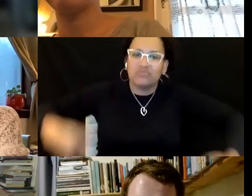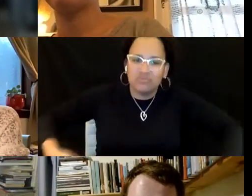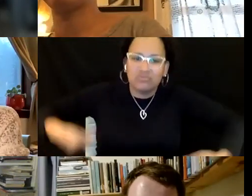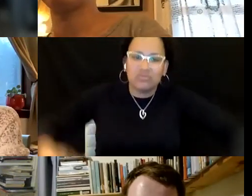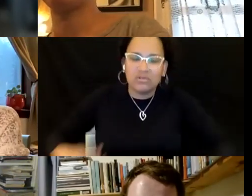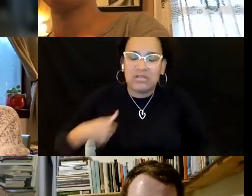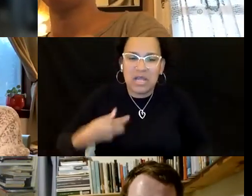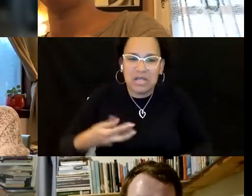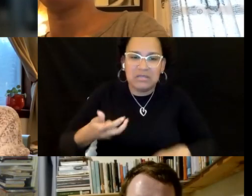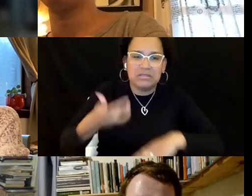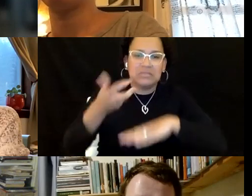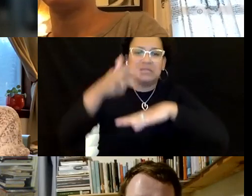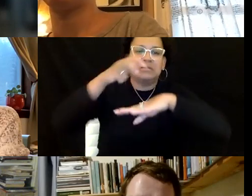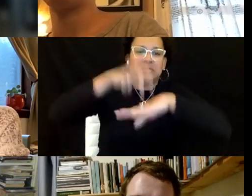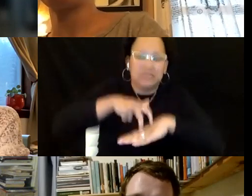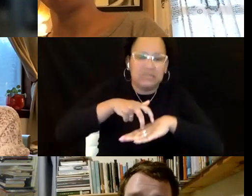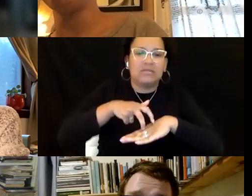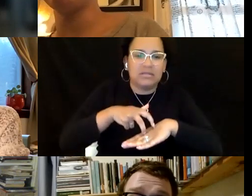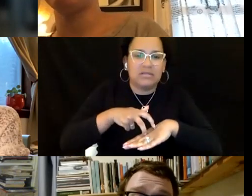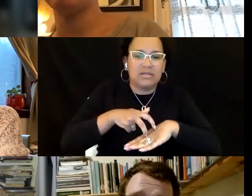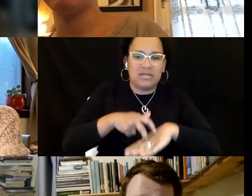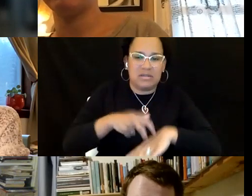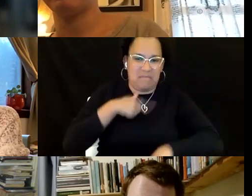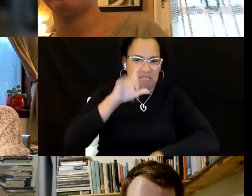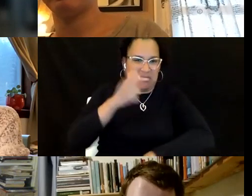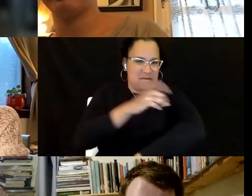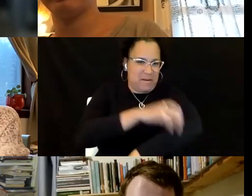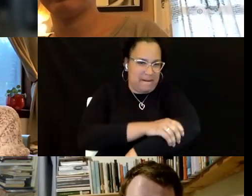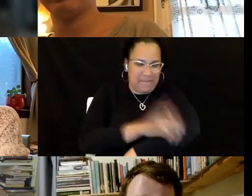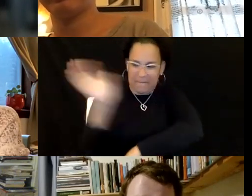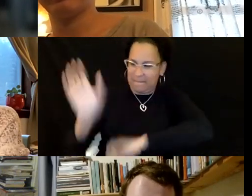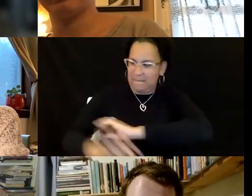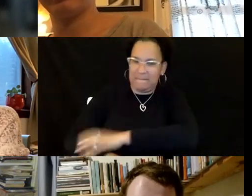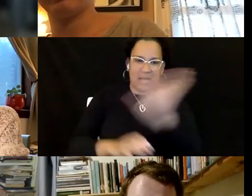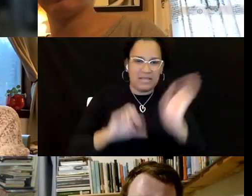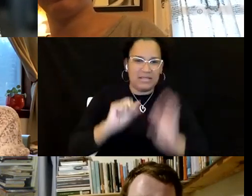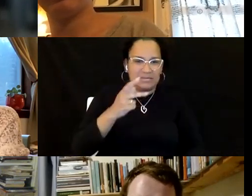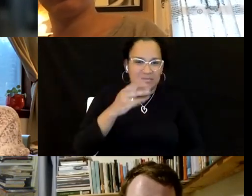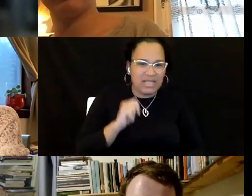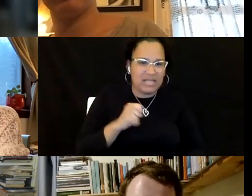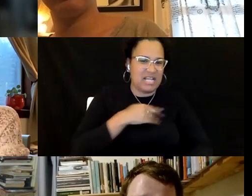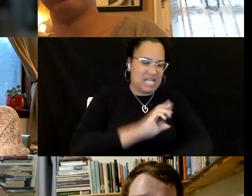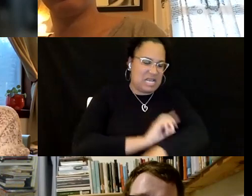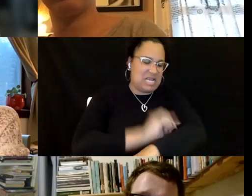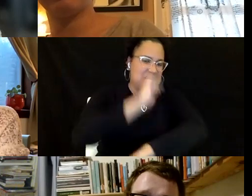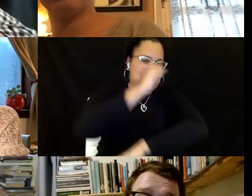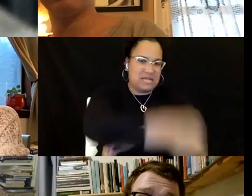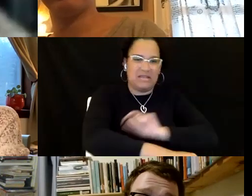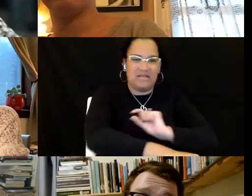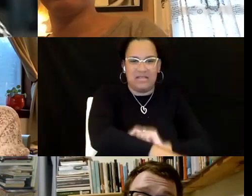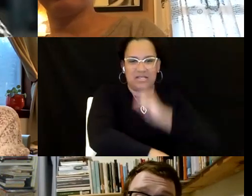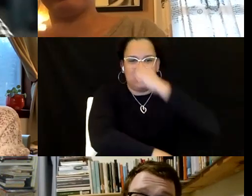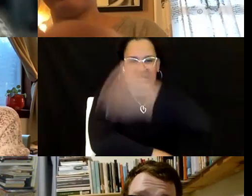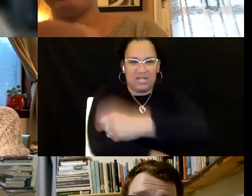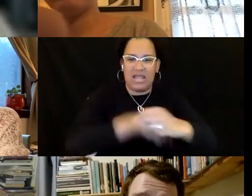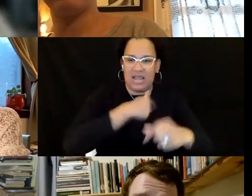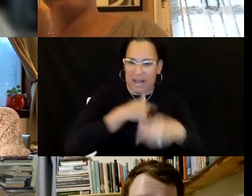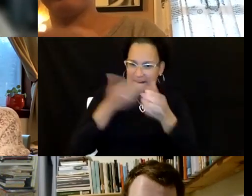Karl Knights (he/him): I shakily get out tear off my splints velcro straps and put them on her.